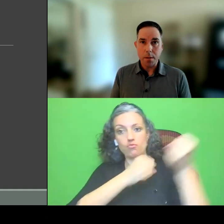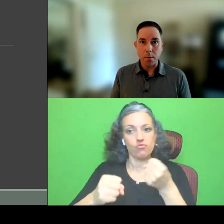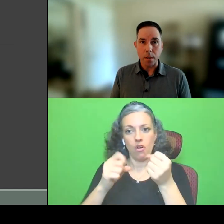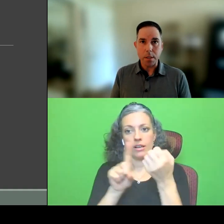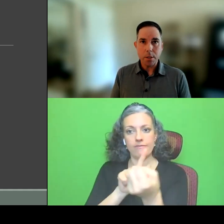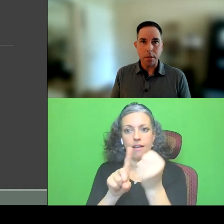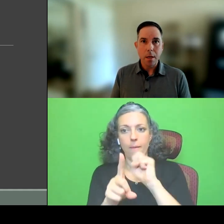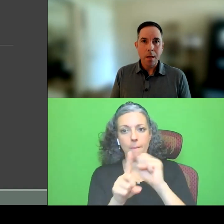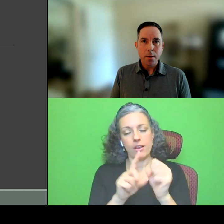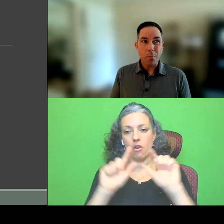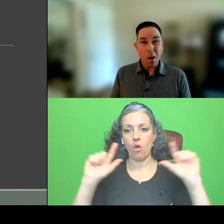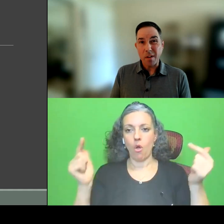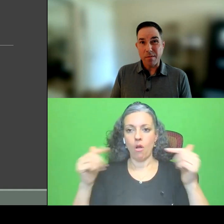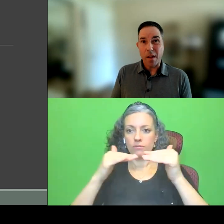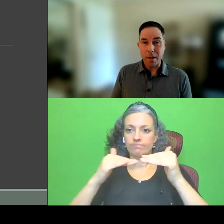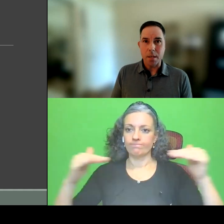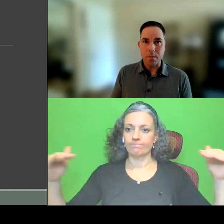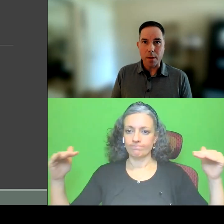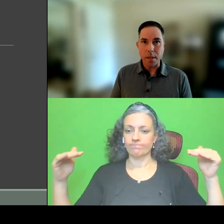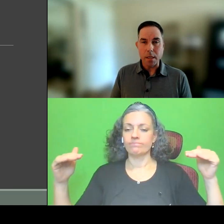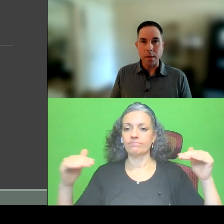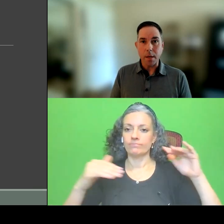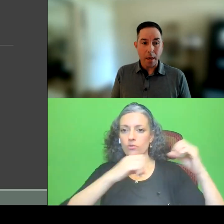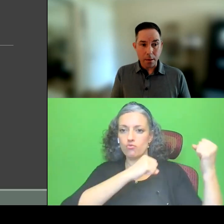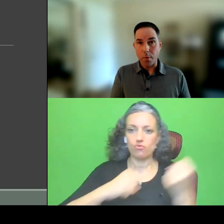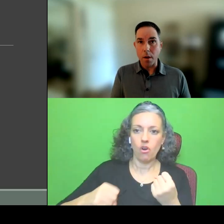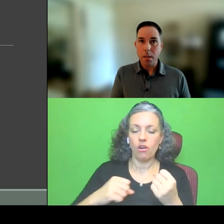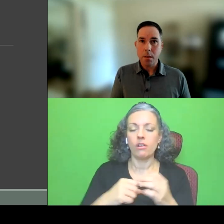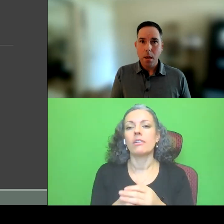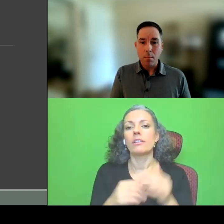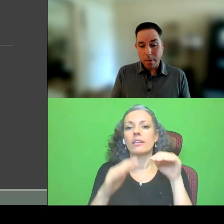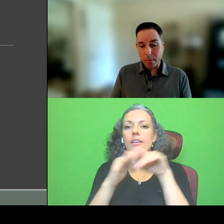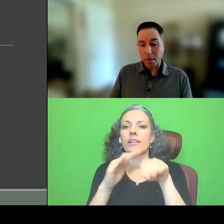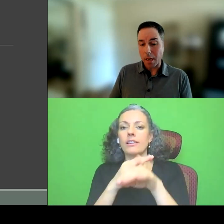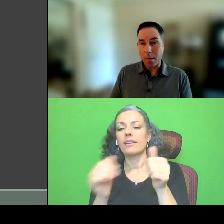across the organization to properly vet accessibility in candidate products. Maybe even looking at